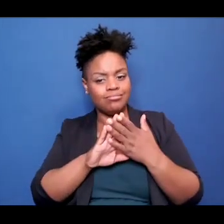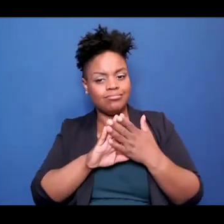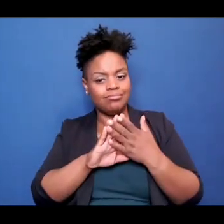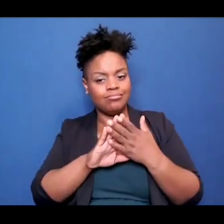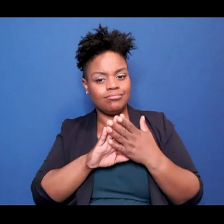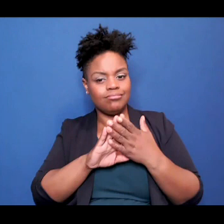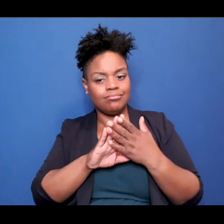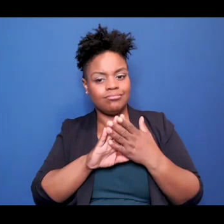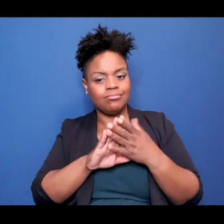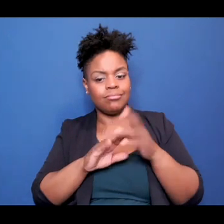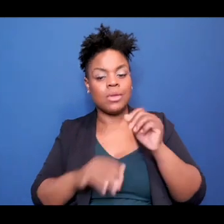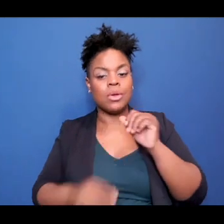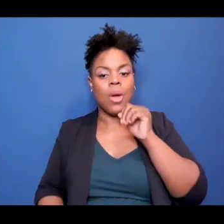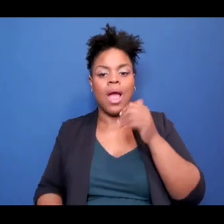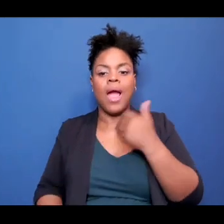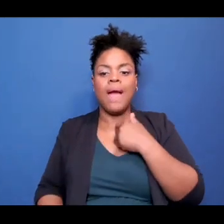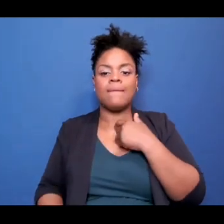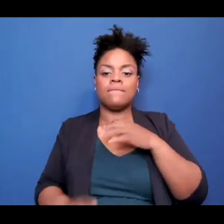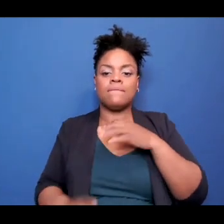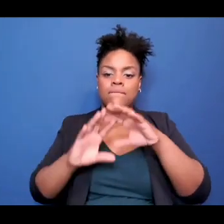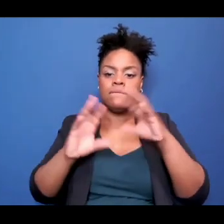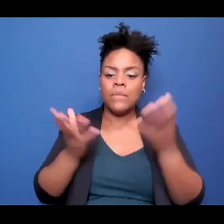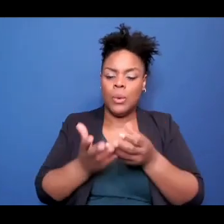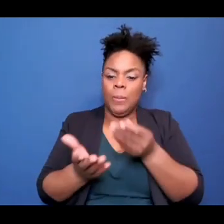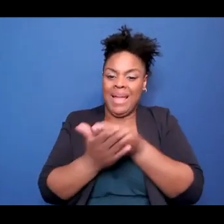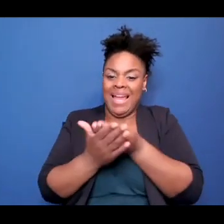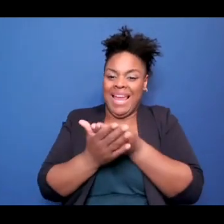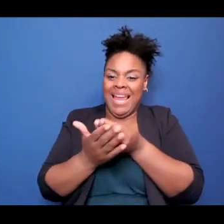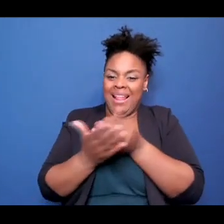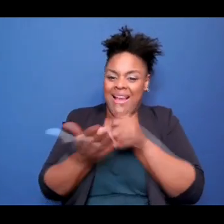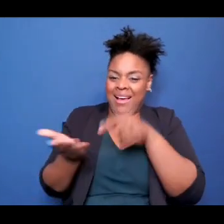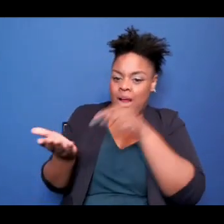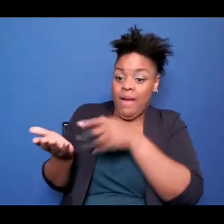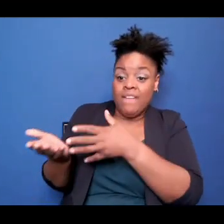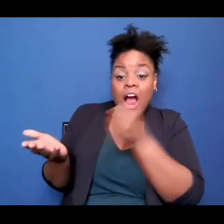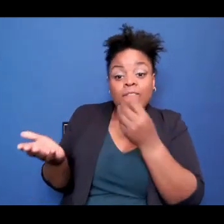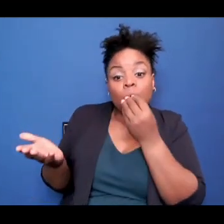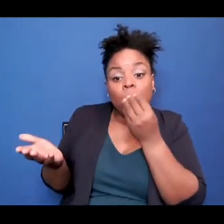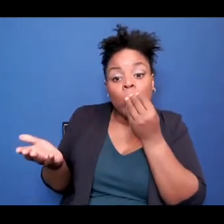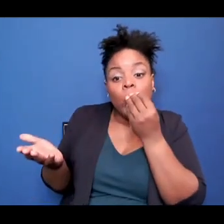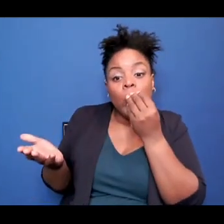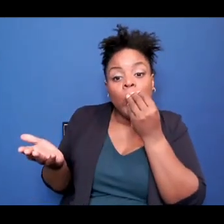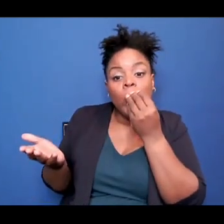BECAUSE THESE COMMUNITIES WERE INCOMPATIBLE WITH THE RACIAL LOGICS AND SYMBOLIC MEANINGS OF THESE RESTAURANTS.